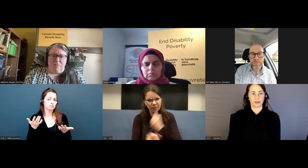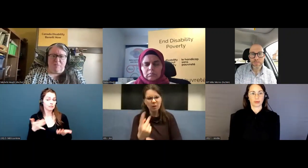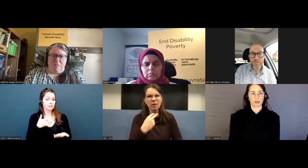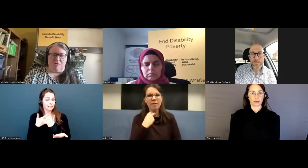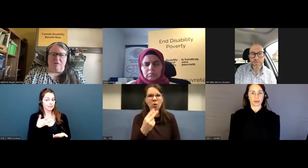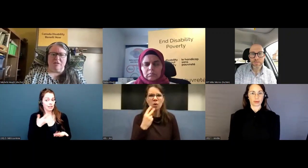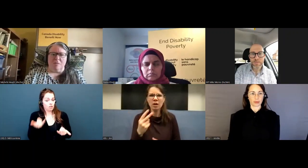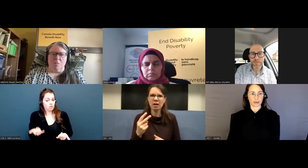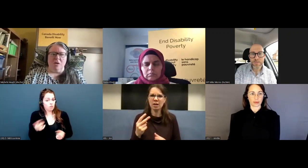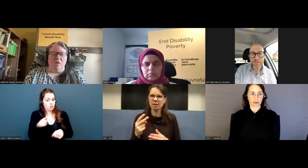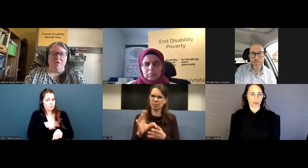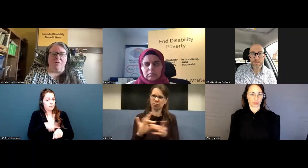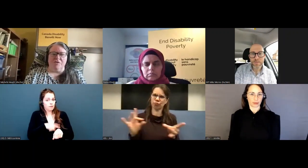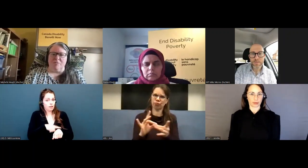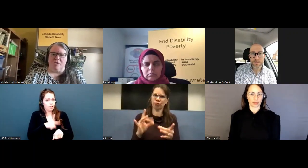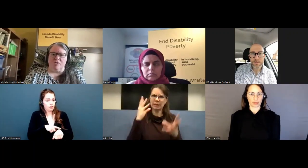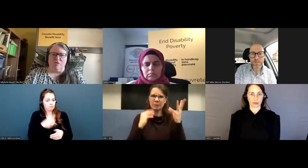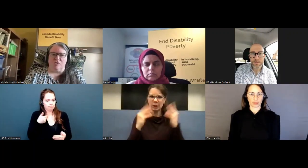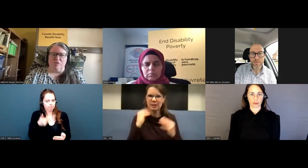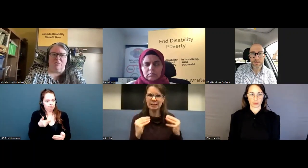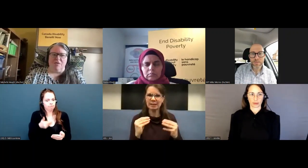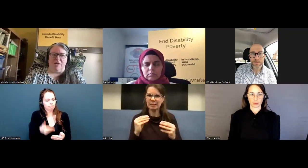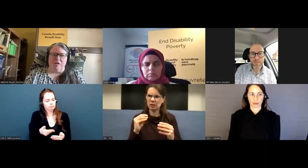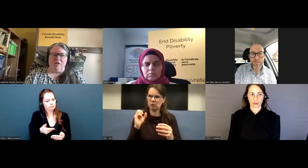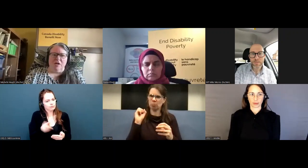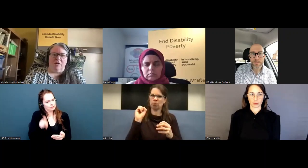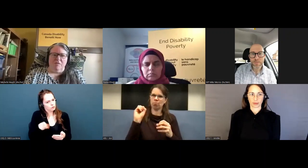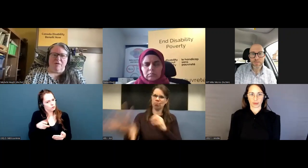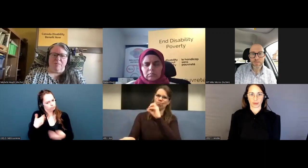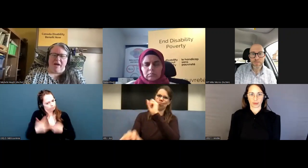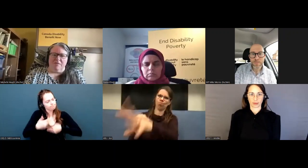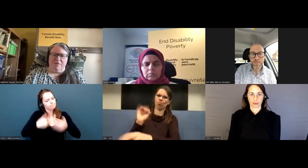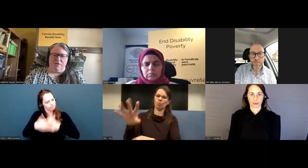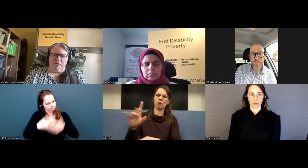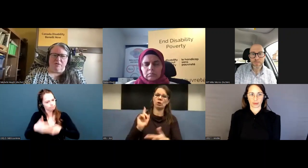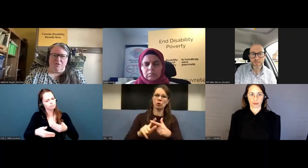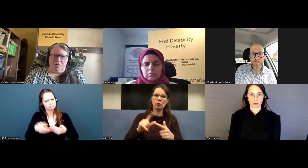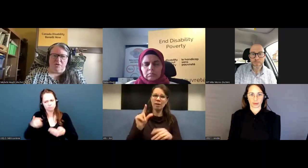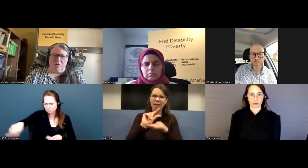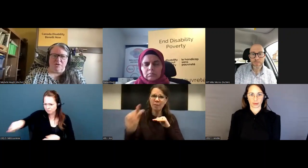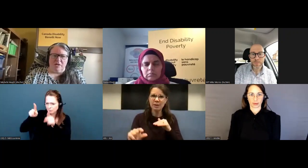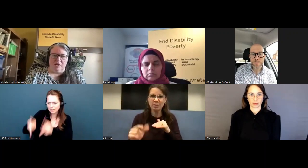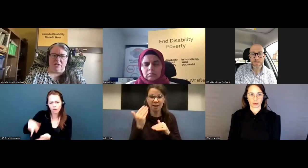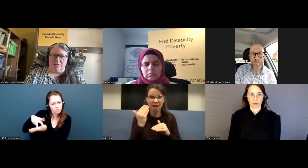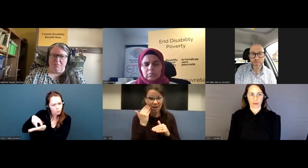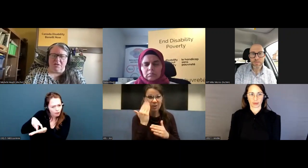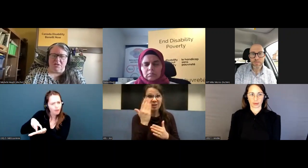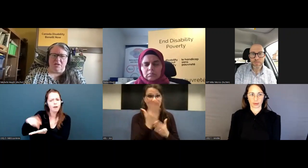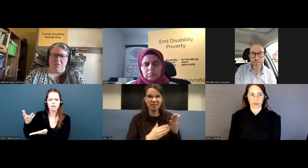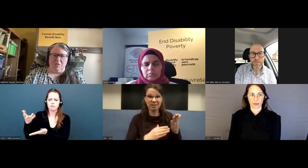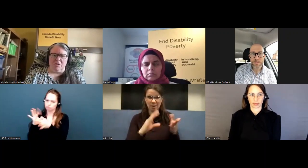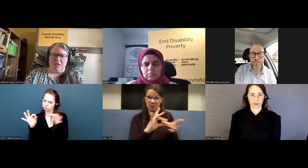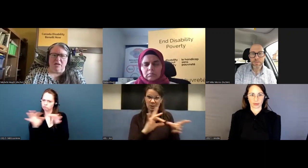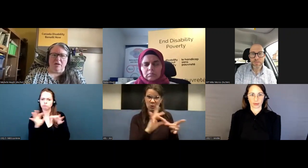STORIES. WE KNOW THAT SOME OF THOSE STORIES CAN FEEL PAINFUL TO US IN THE DISABILITY COMMUNITY,